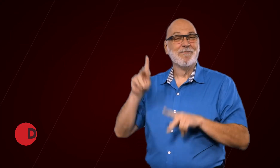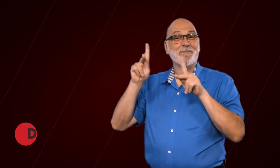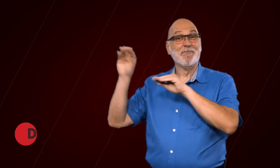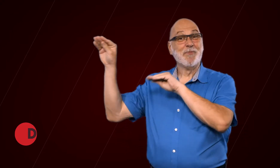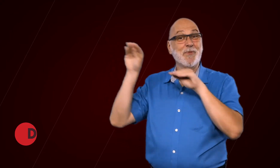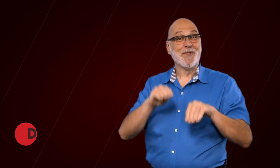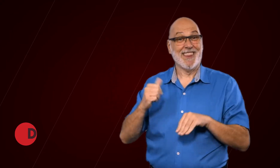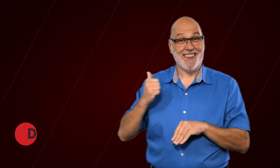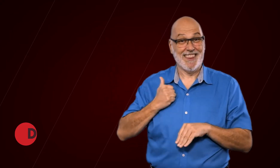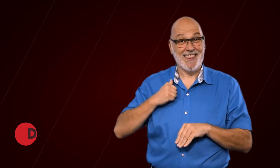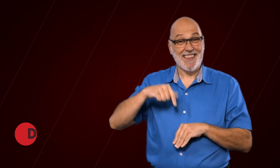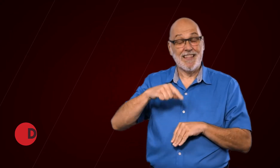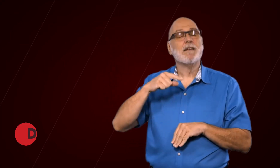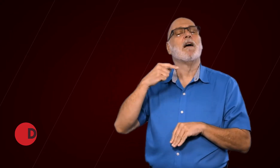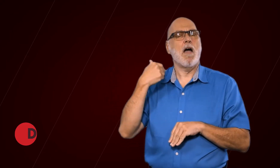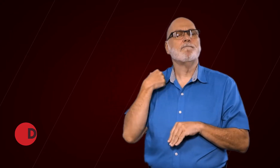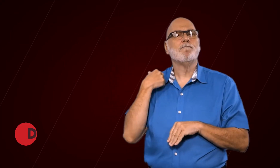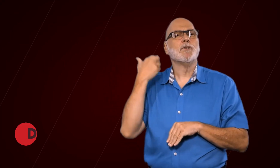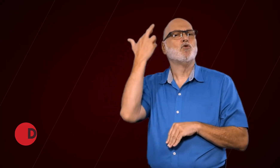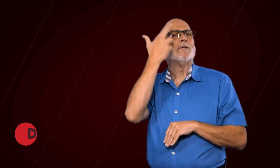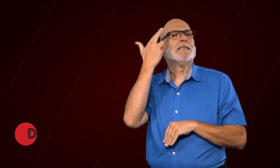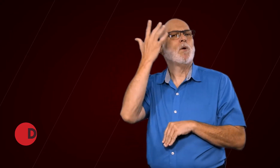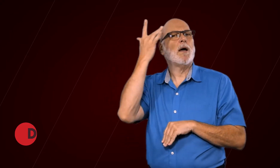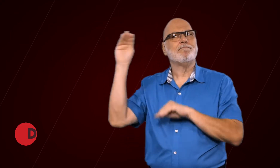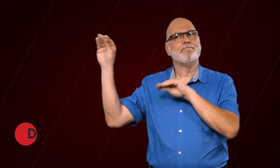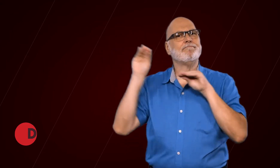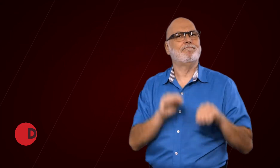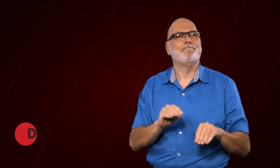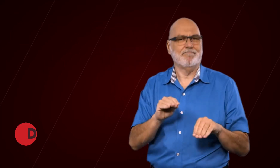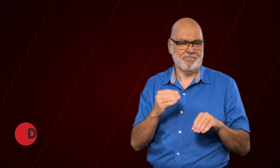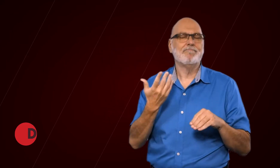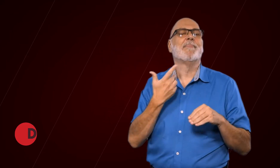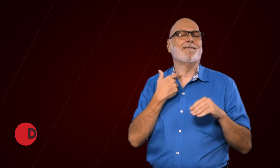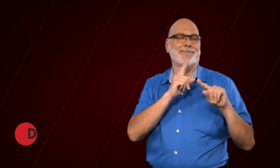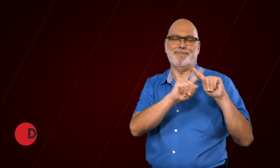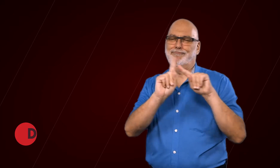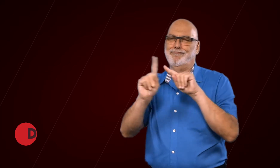People move to Canada for different reasons: